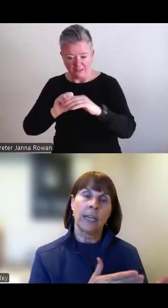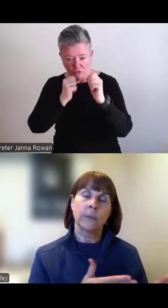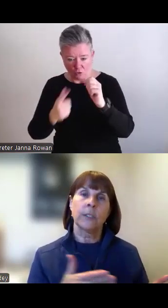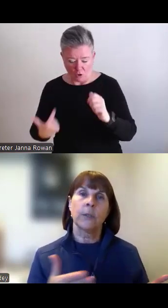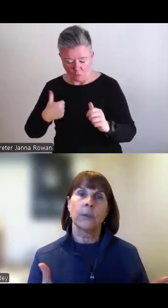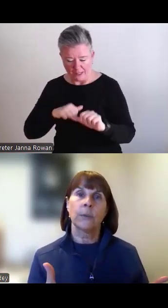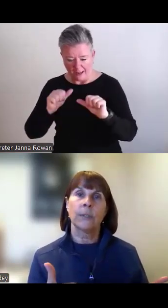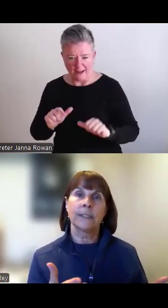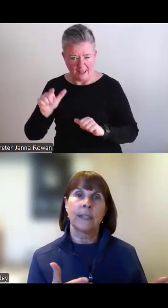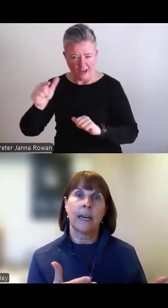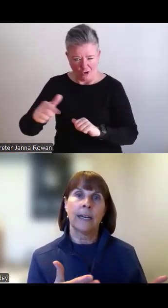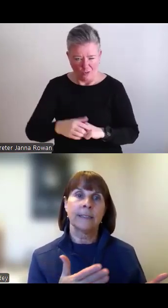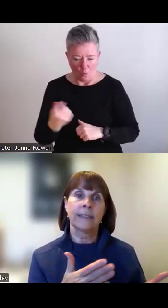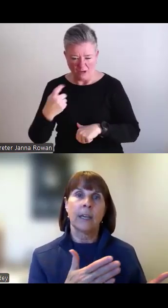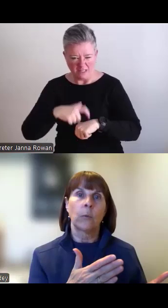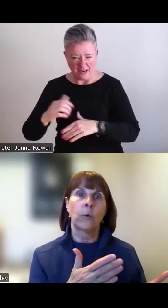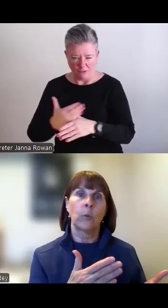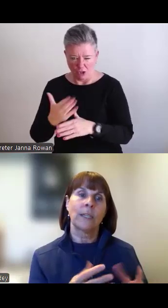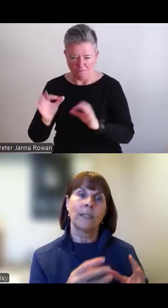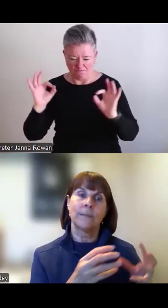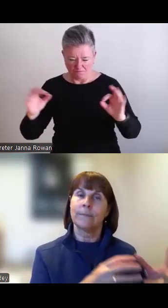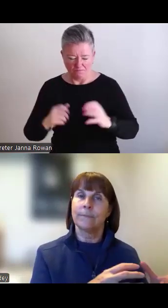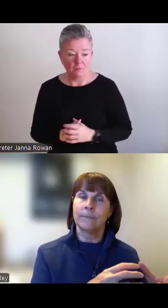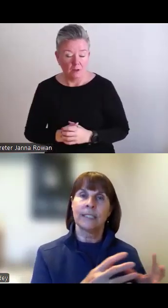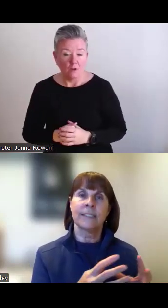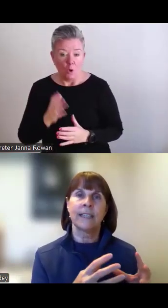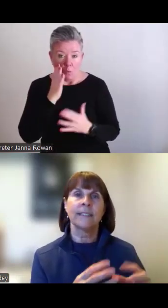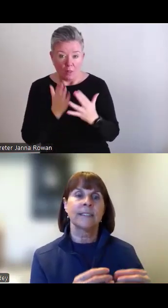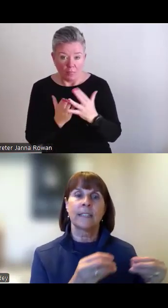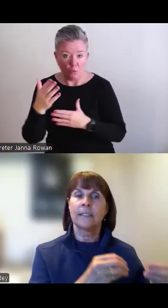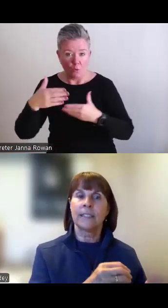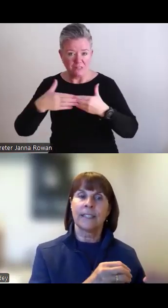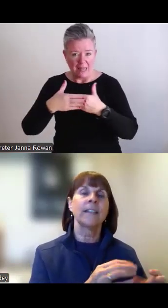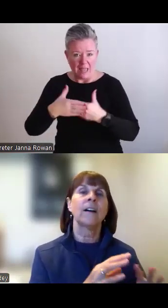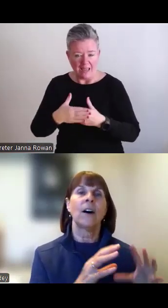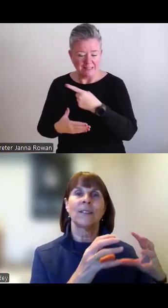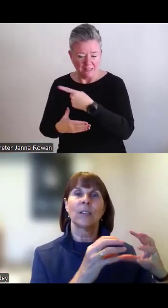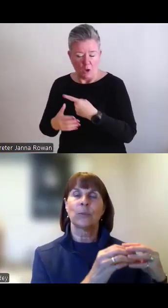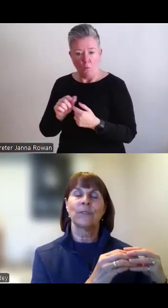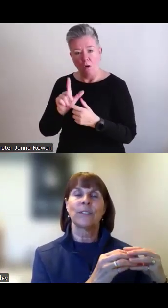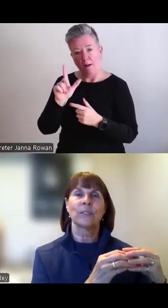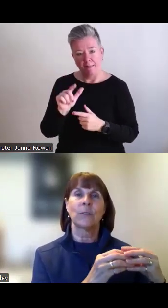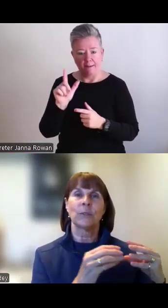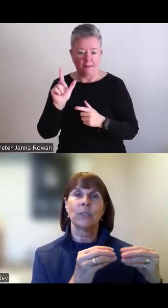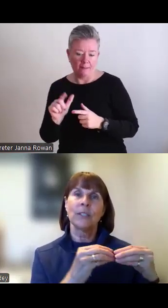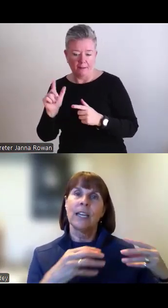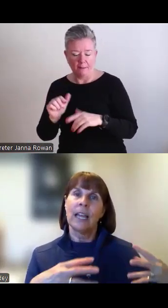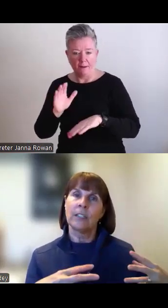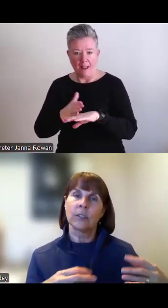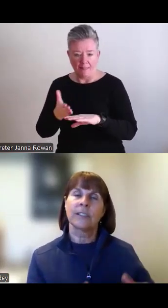So as we go through the slides, we'll be, in a sense, clicking on the previous folder and